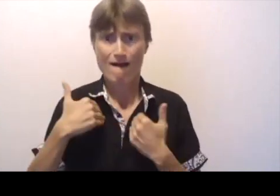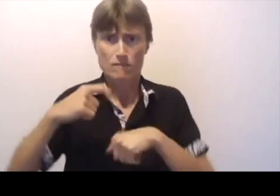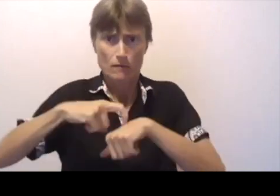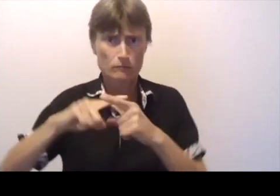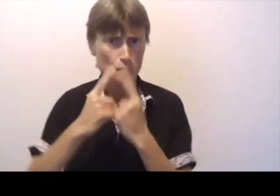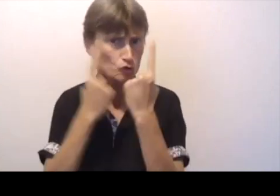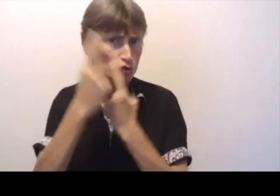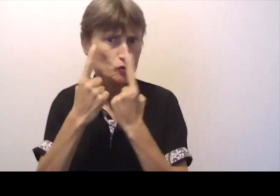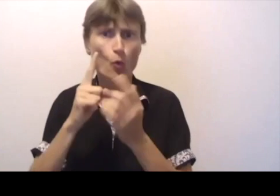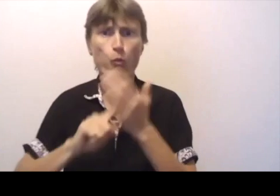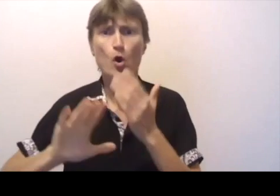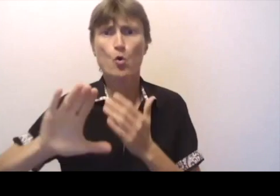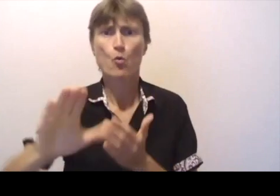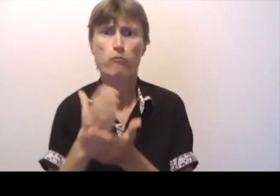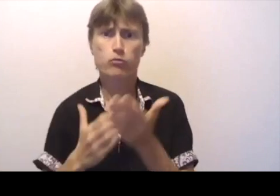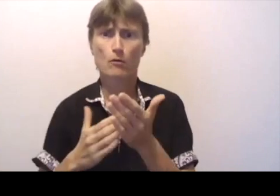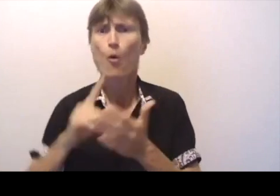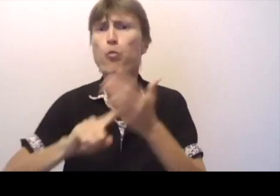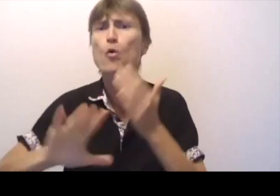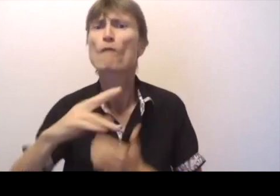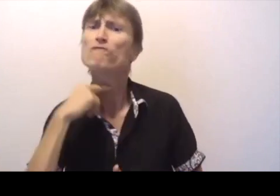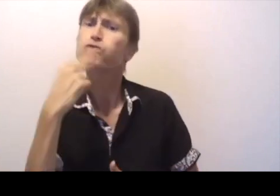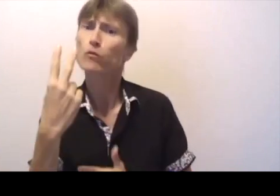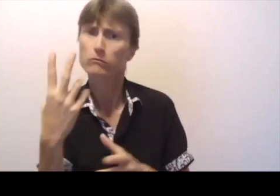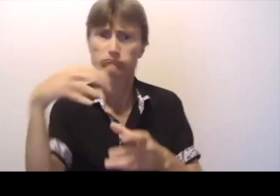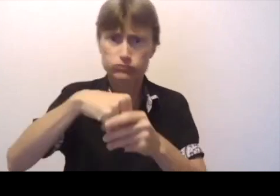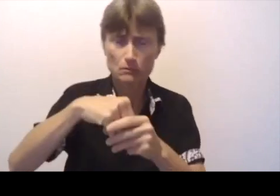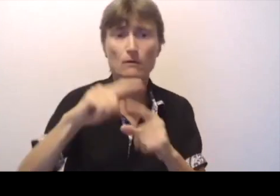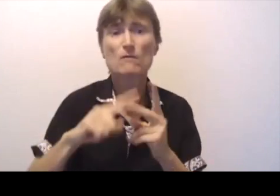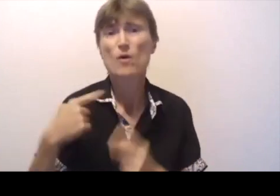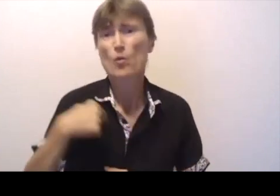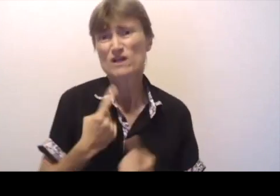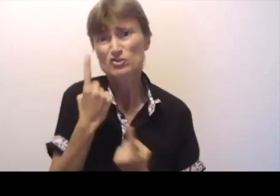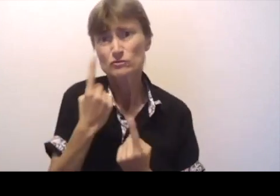and let's be focused on our actions and on our impacts and consequences